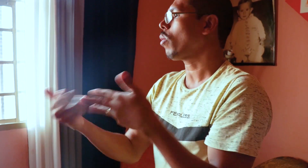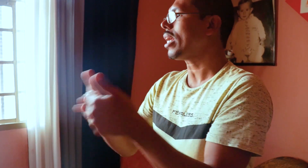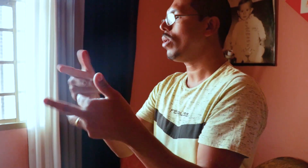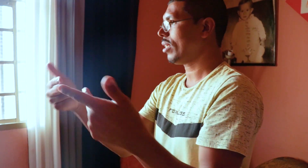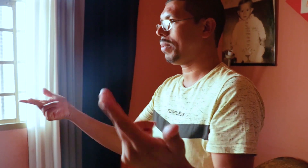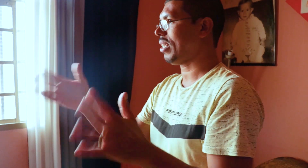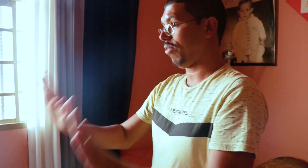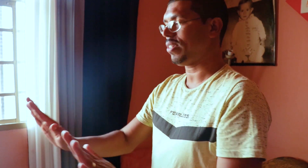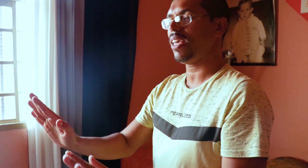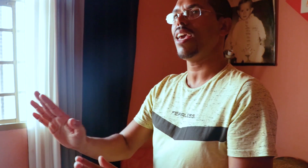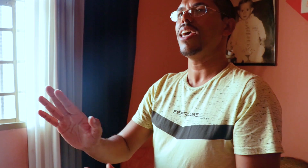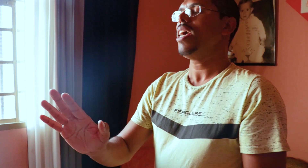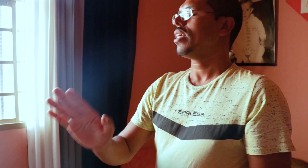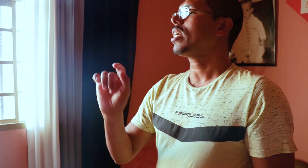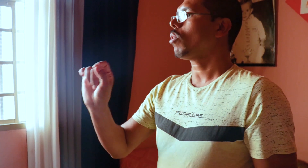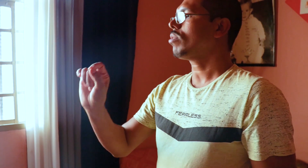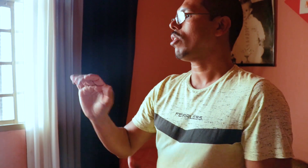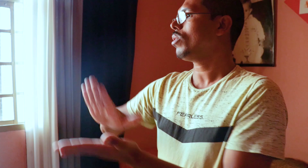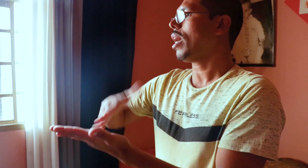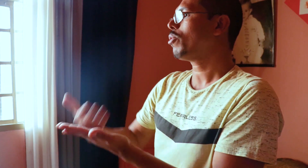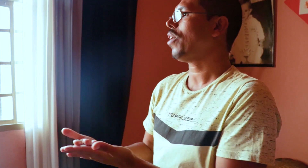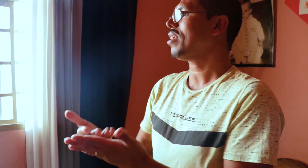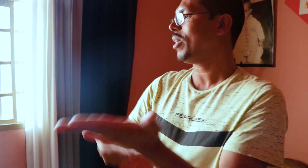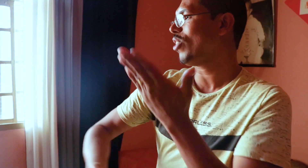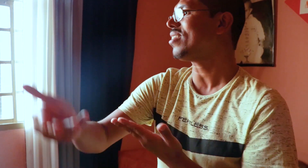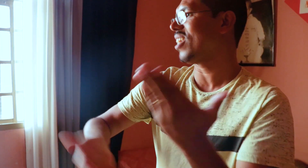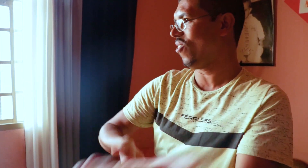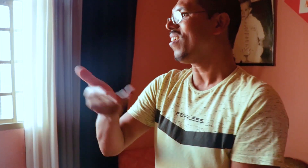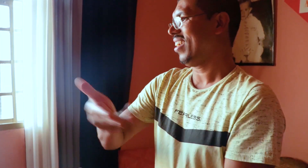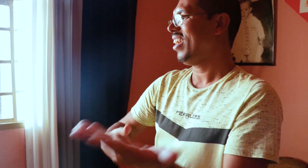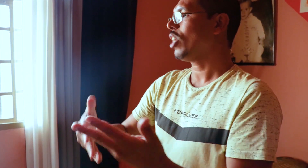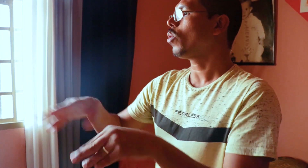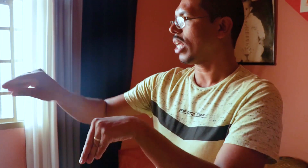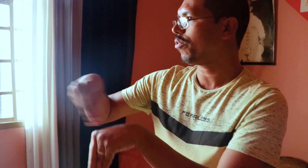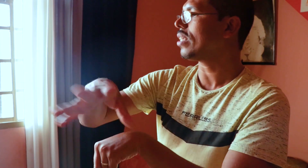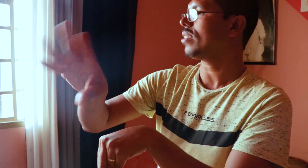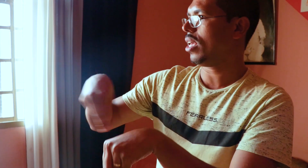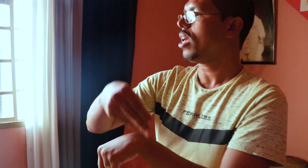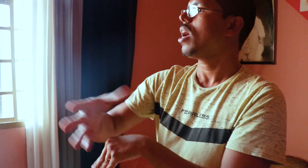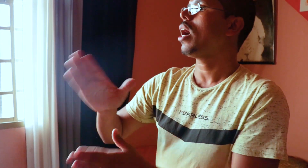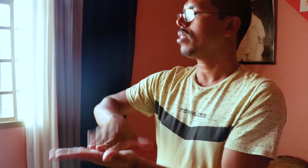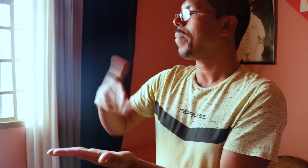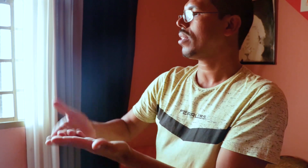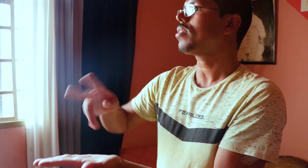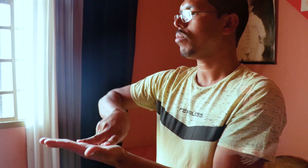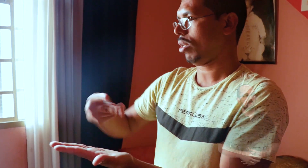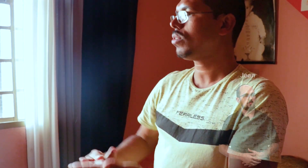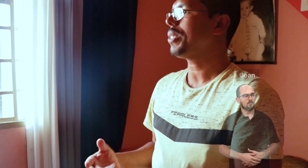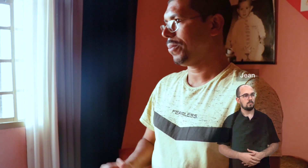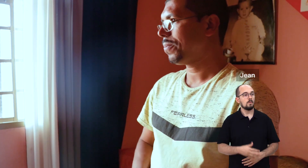if he needs to do anything... What happens? The interpreter mediates communication being capable of interpreting and translating.